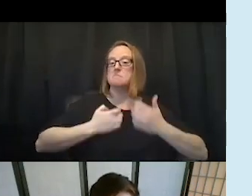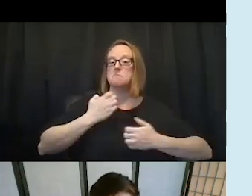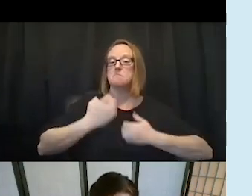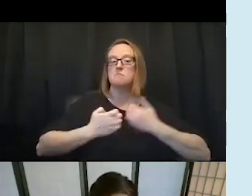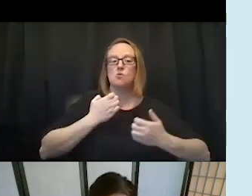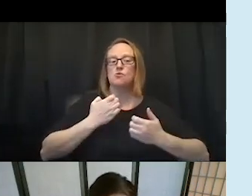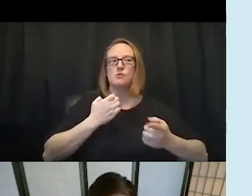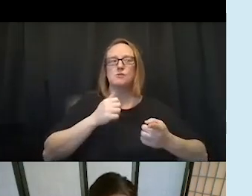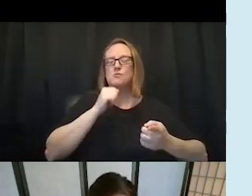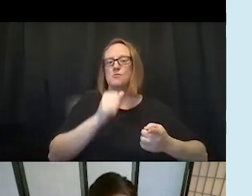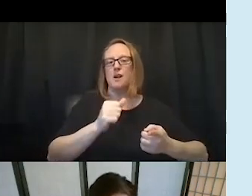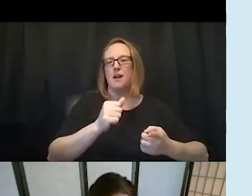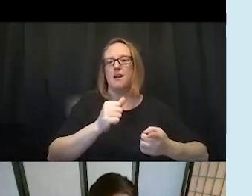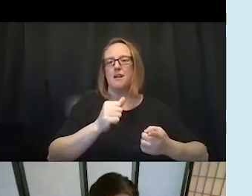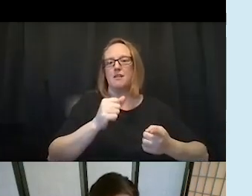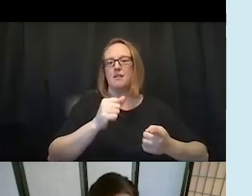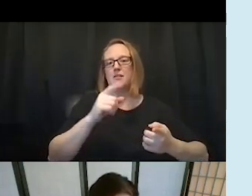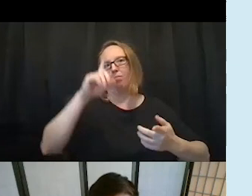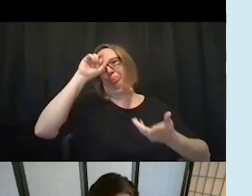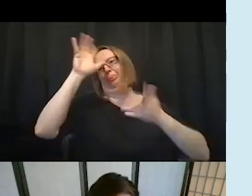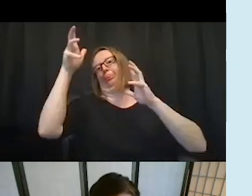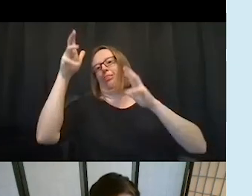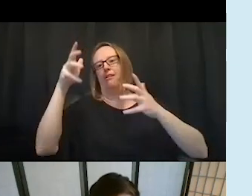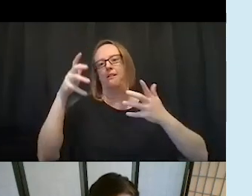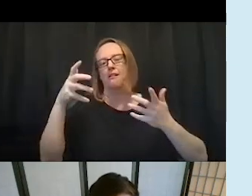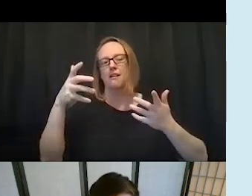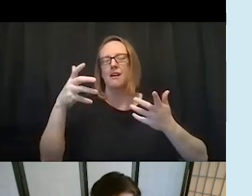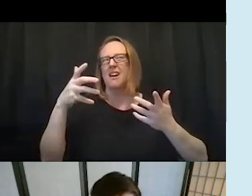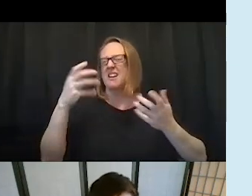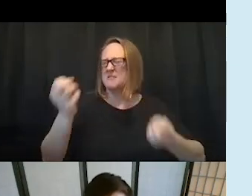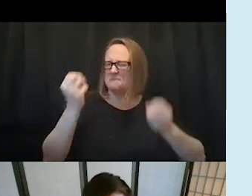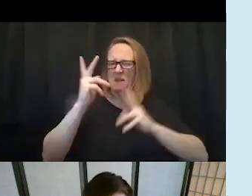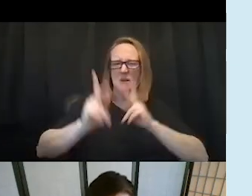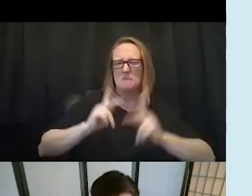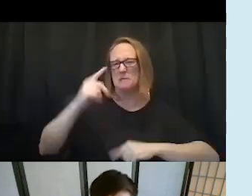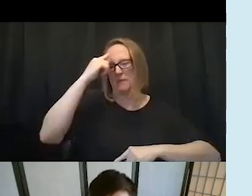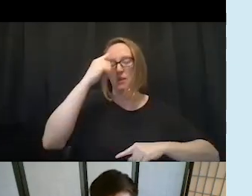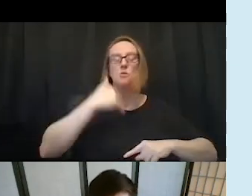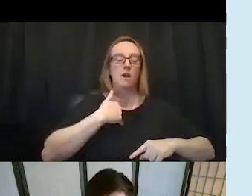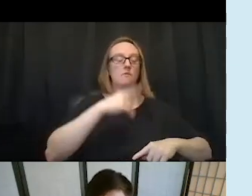um irrational. I think there's this this false idea that there's you have your rational thoughts